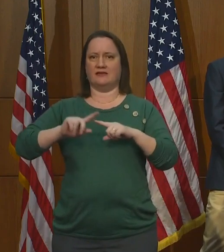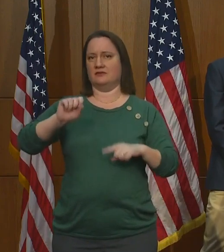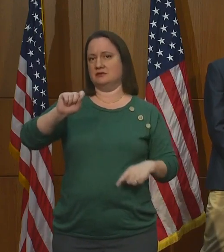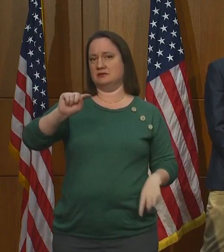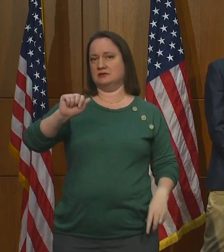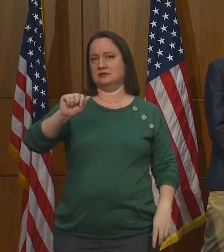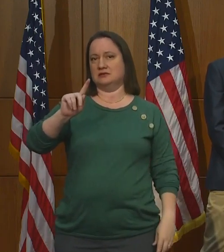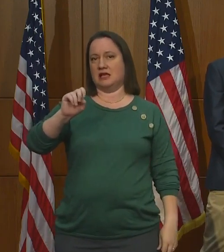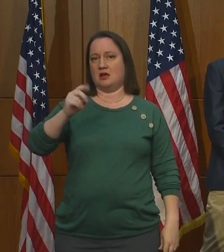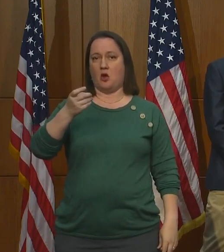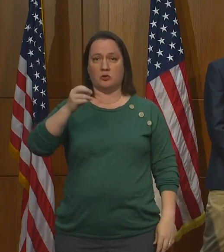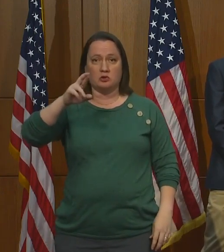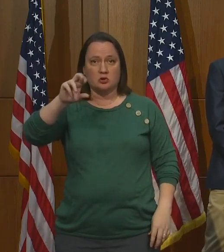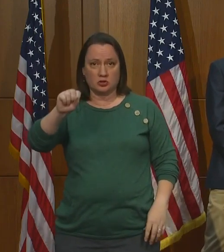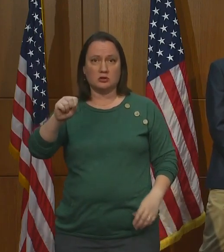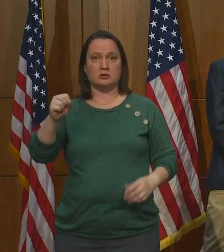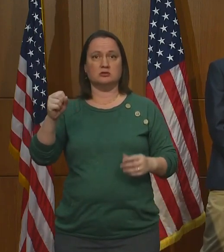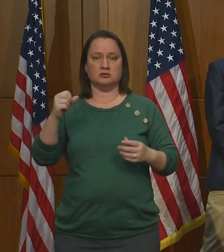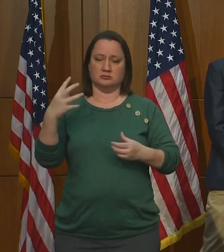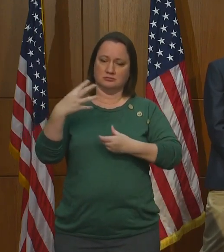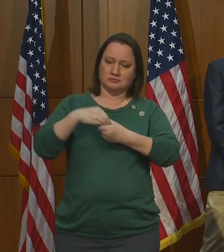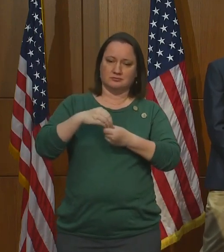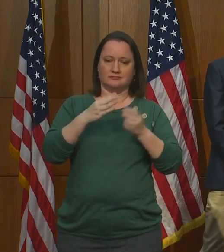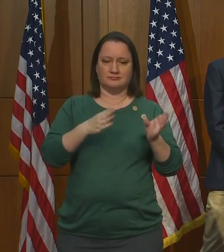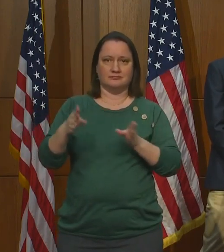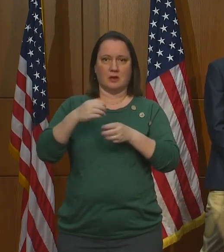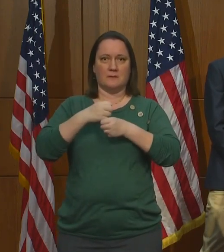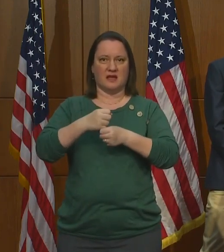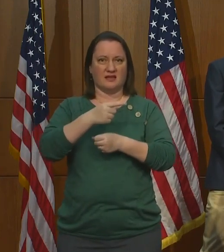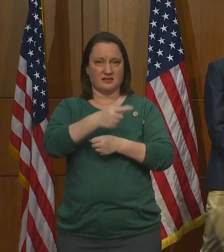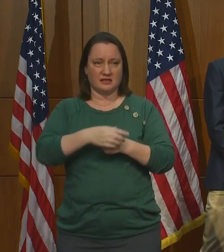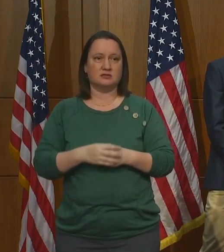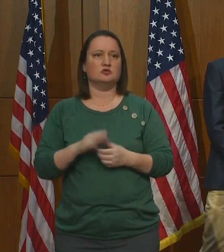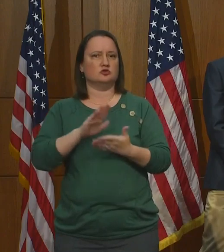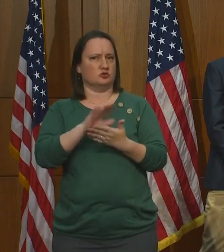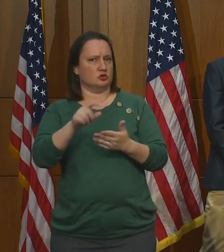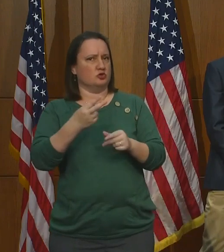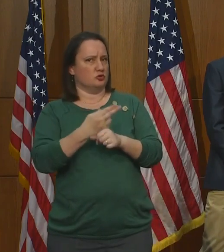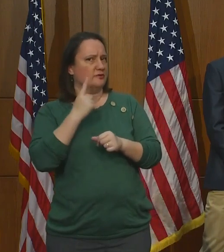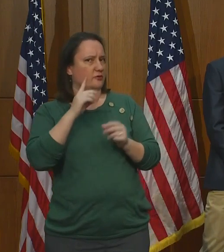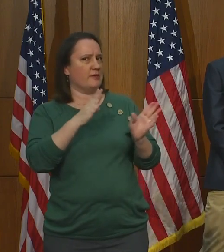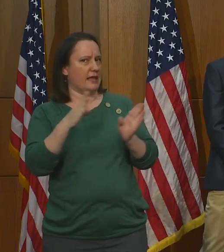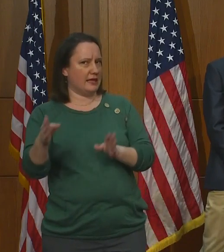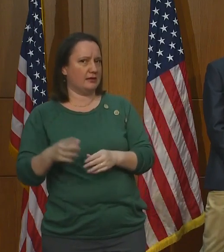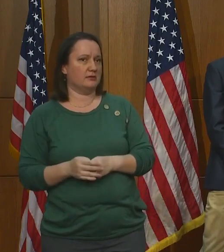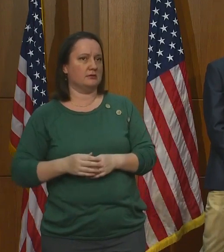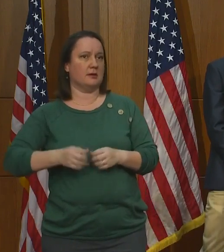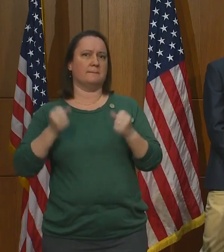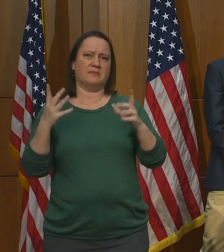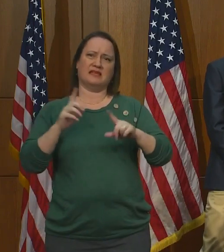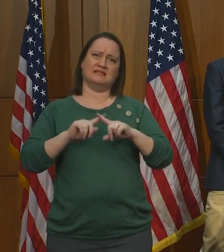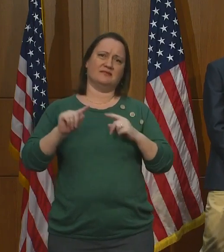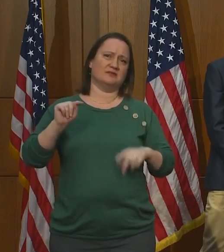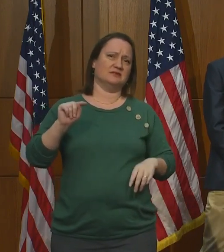IT'S BEEN INFORMED BY A DIVERSE SET OF EDUCATION STAKEHOLDERS AND SCHOOL SHOULD USE IT IN THE